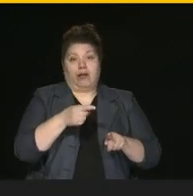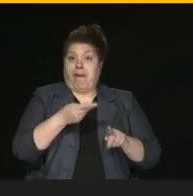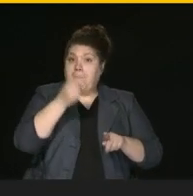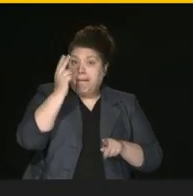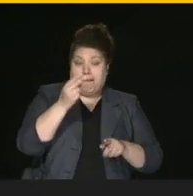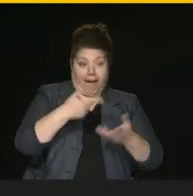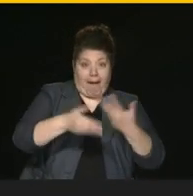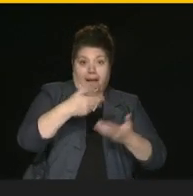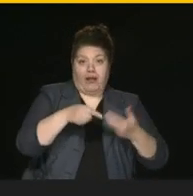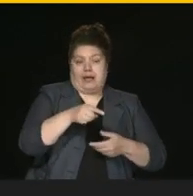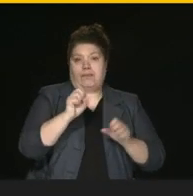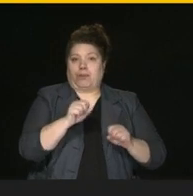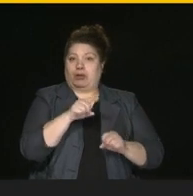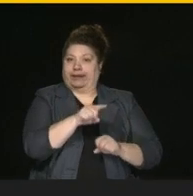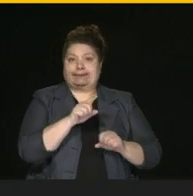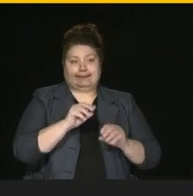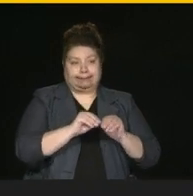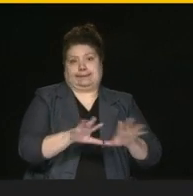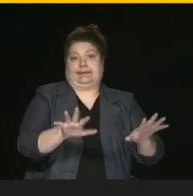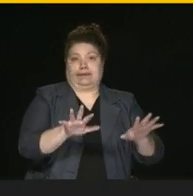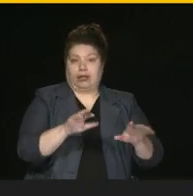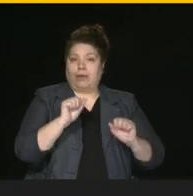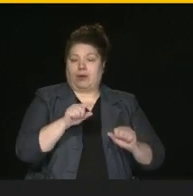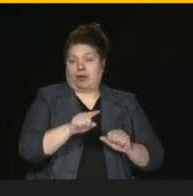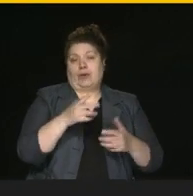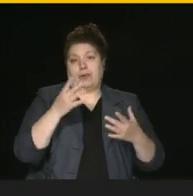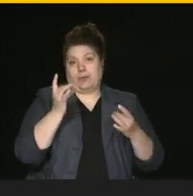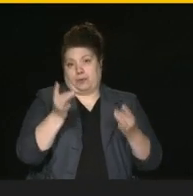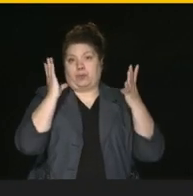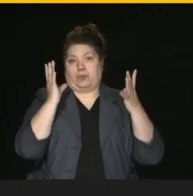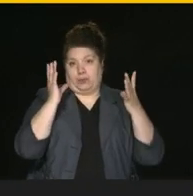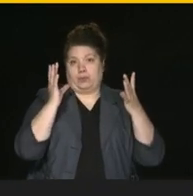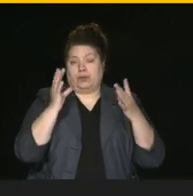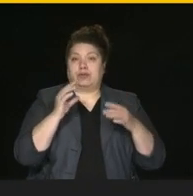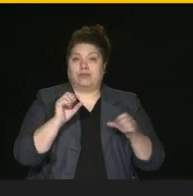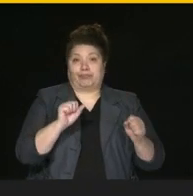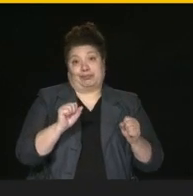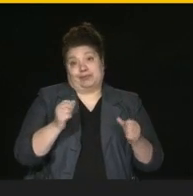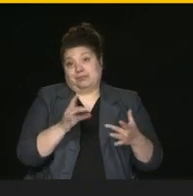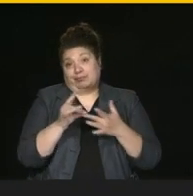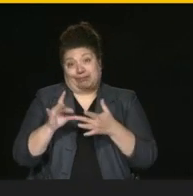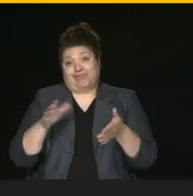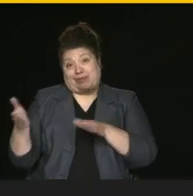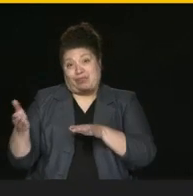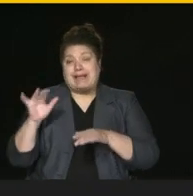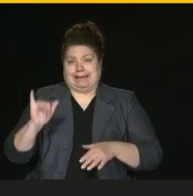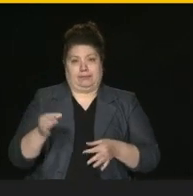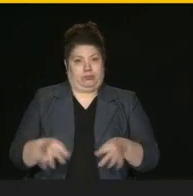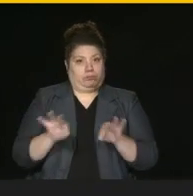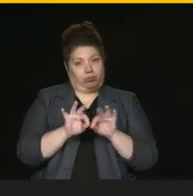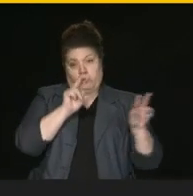TO GET AN INTRODUCTION OR REINTRODUCTION OF THE VIRUS, IT COULD HAVE CATASTROPHIC RESULTS.